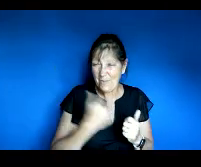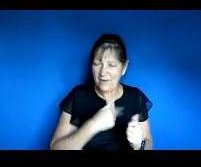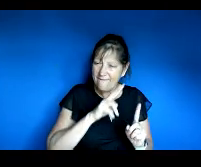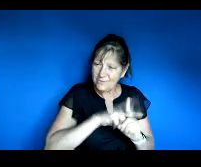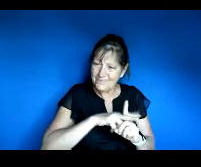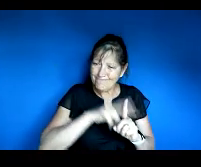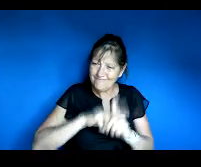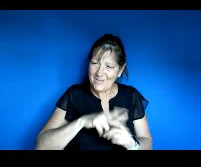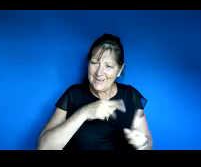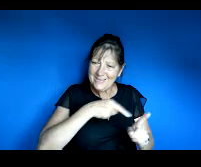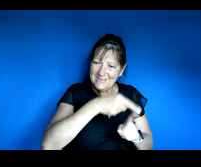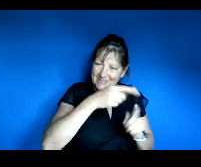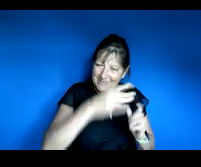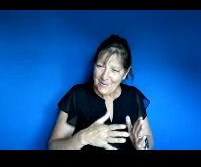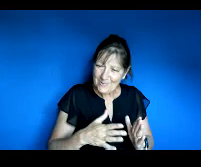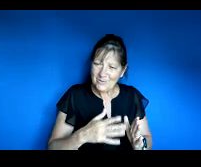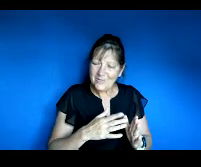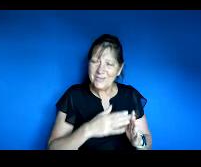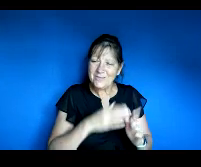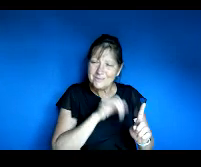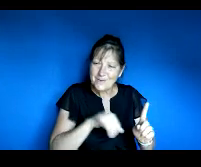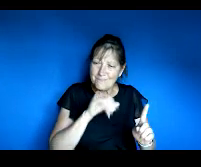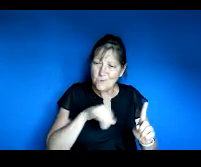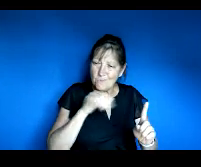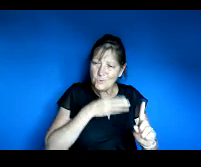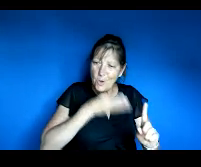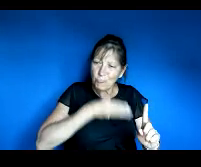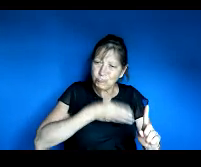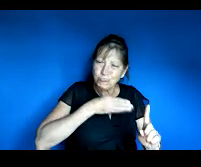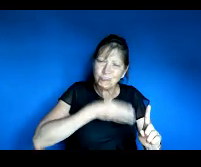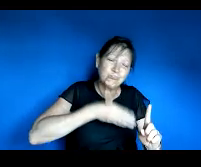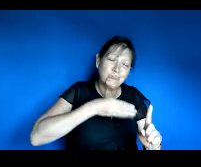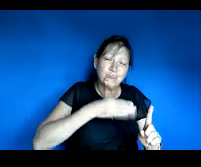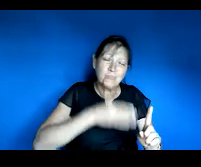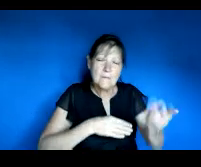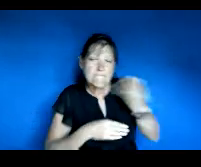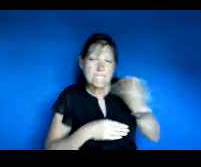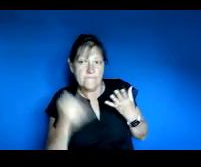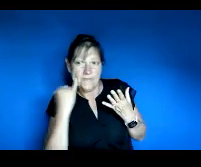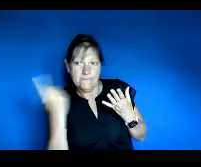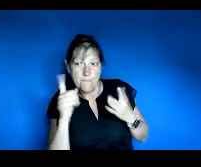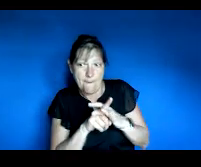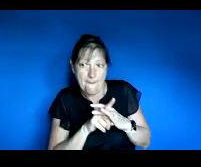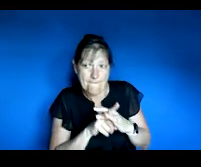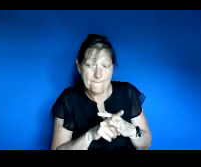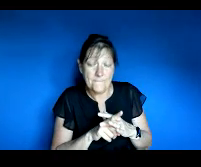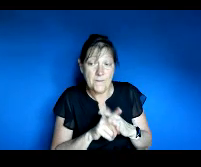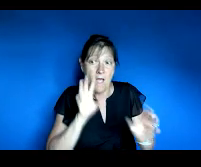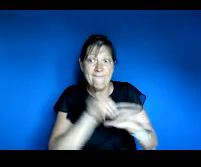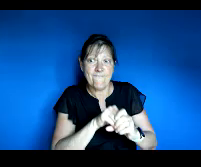to be a person the student feels comfortable with, that they can reach out to, to let us know if there's something going on, and then we can get involved and address it